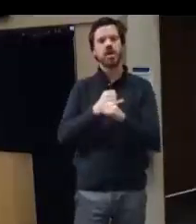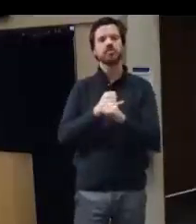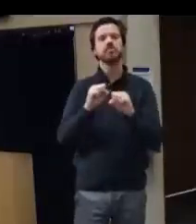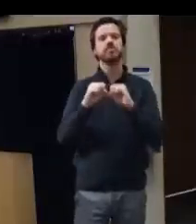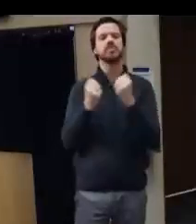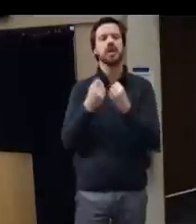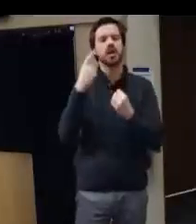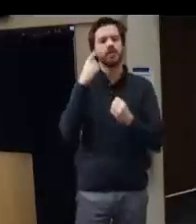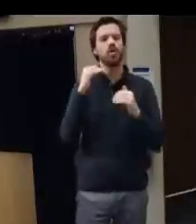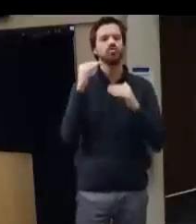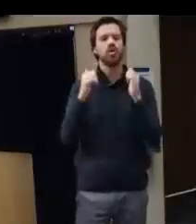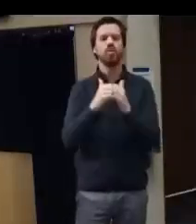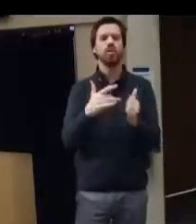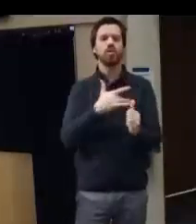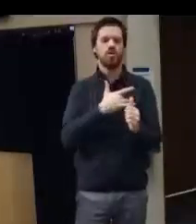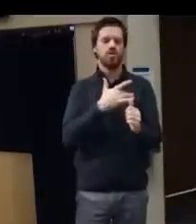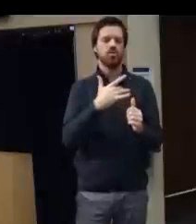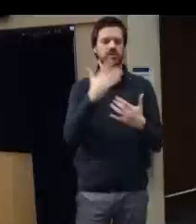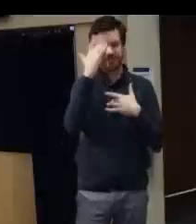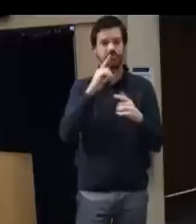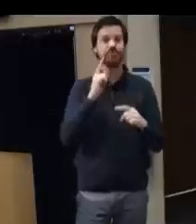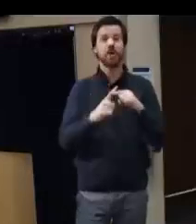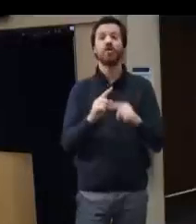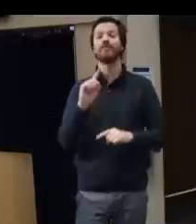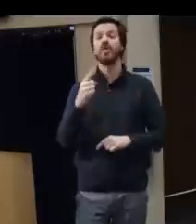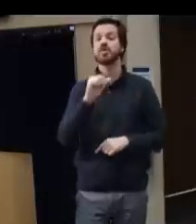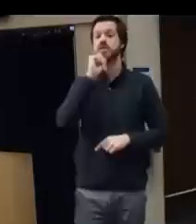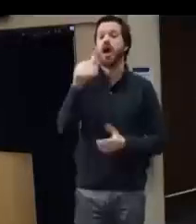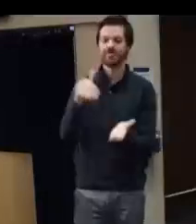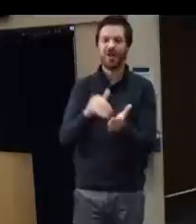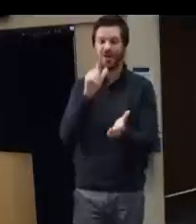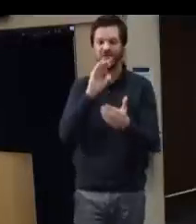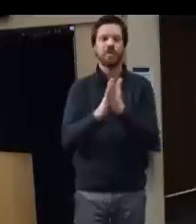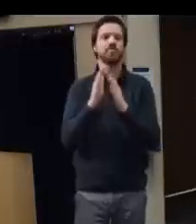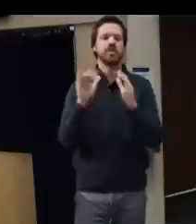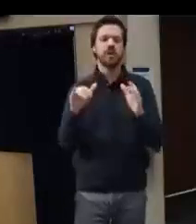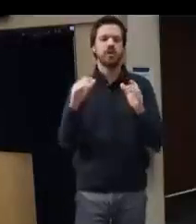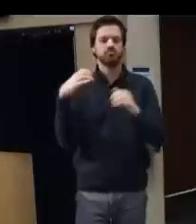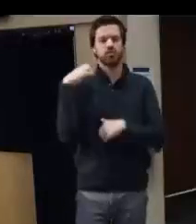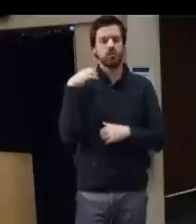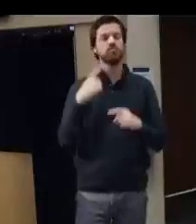heart disease and she was the first non-physician to do so um she also chaired the 2022 American